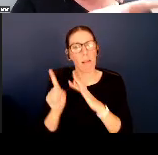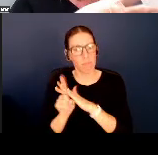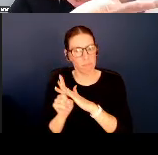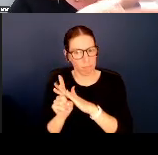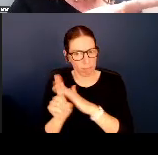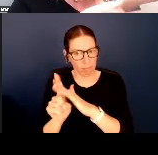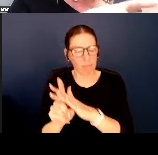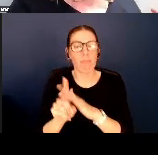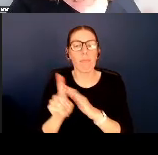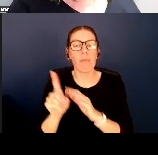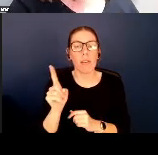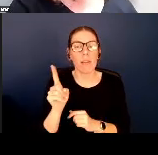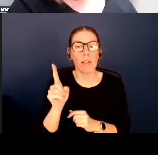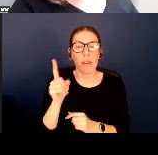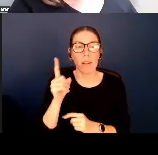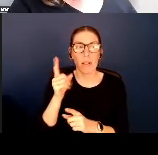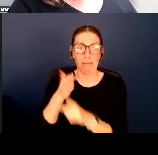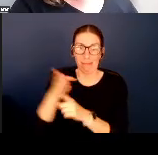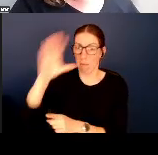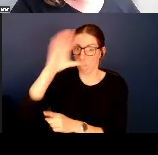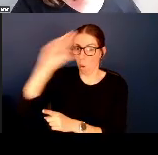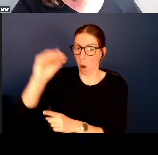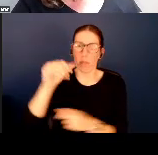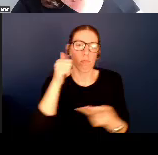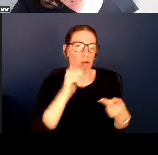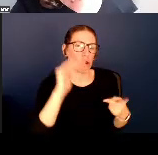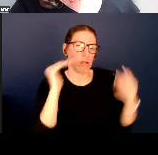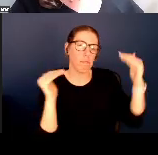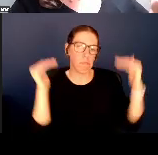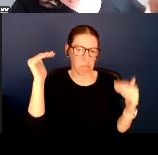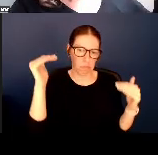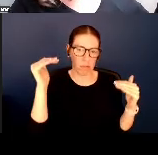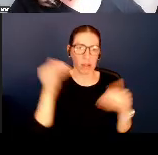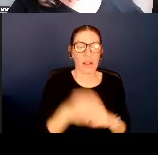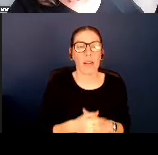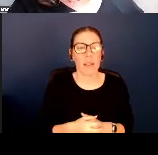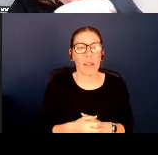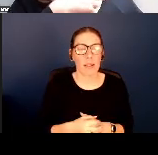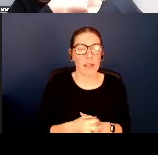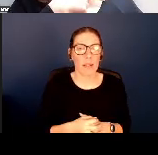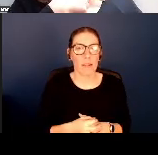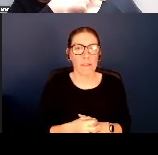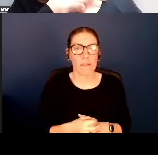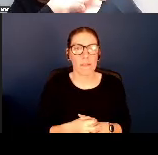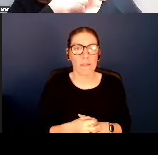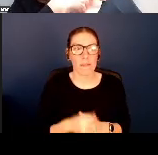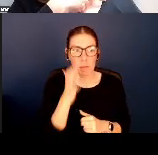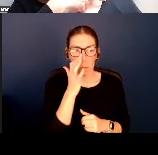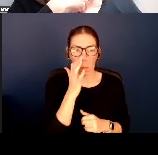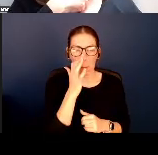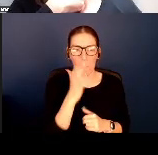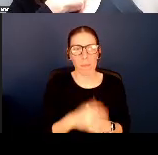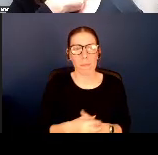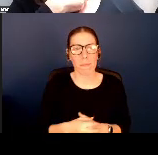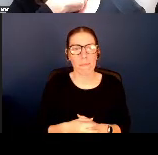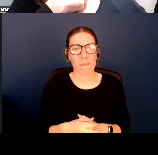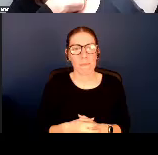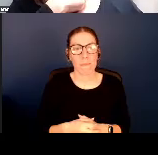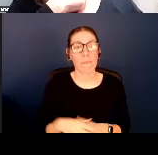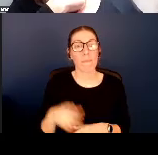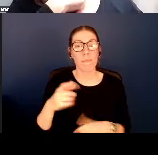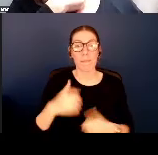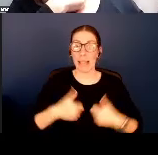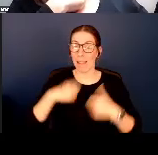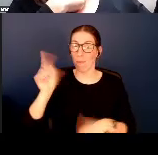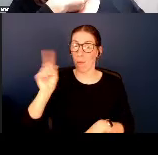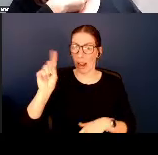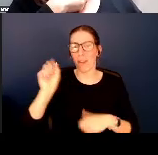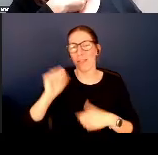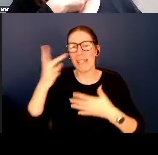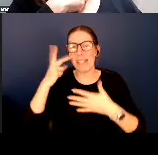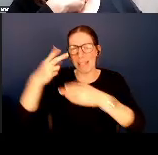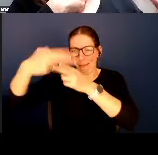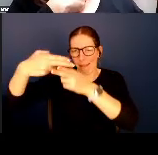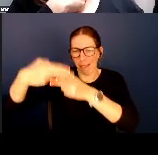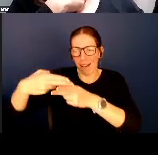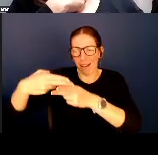um boys than girls. And then in terms of the areas of residents, you can see on the table here, I've